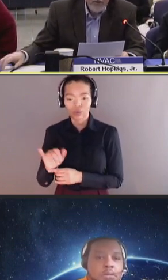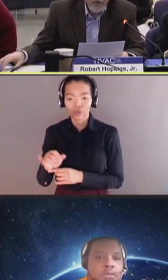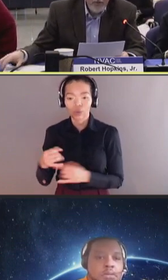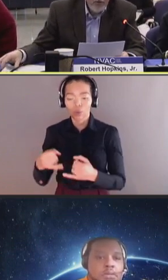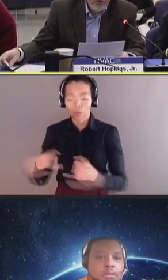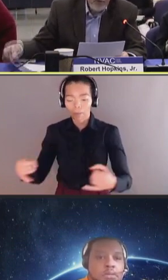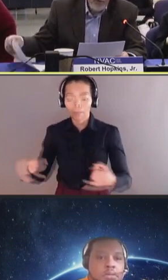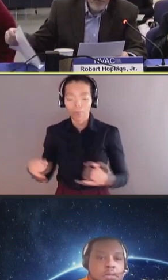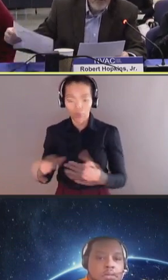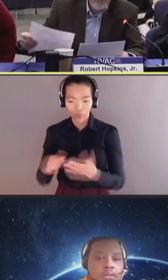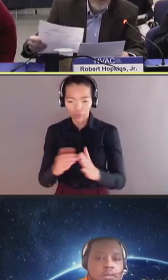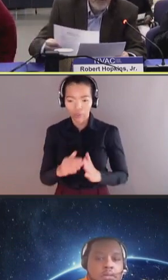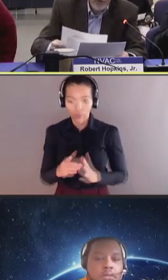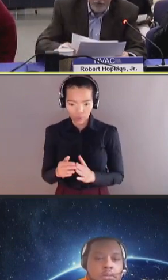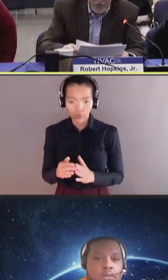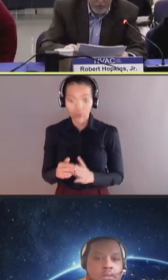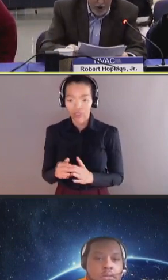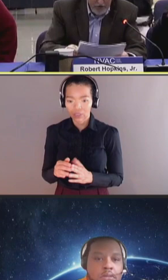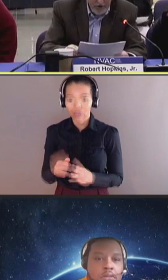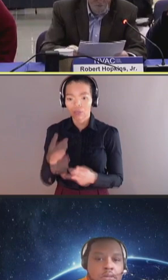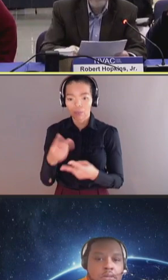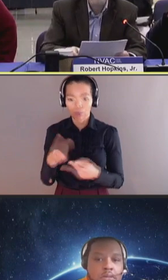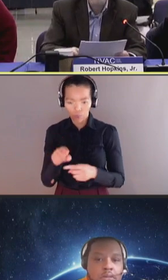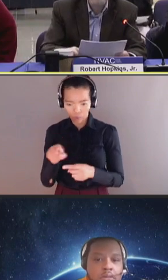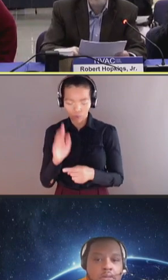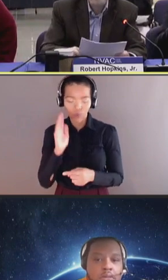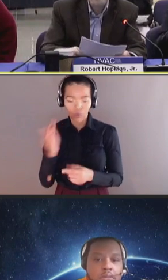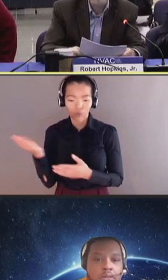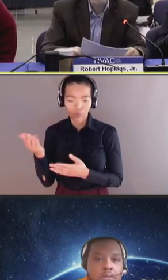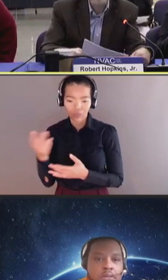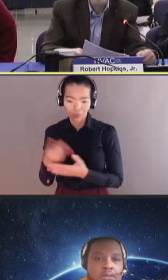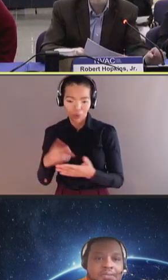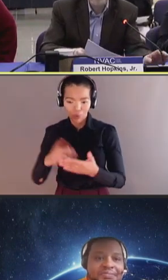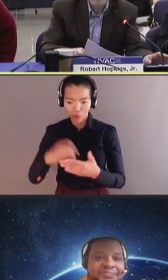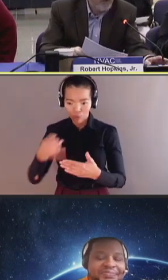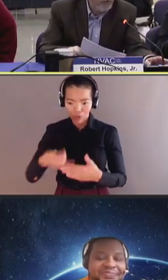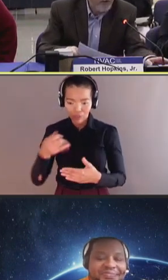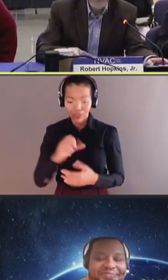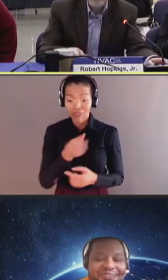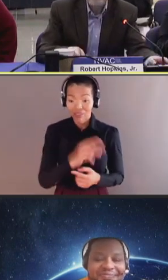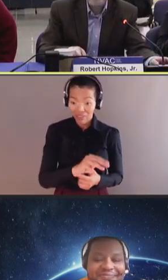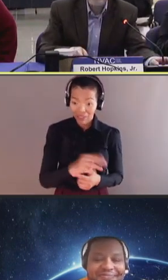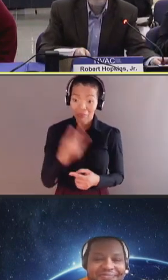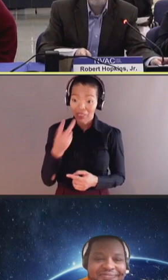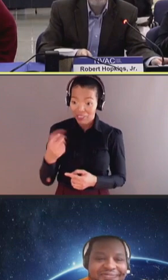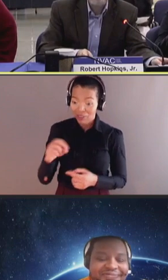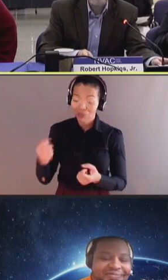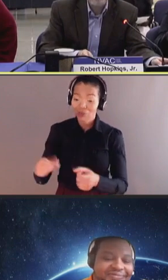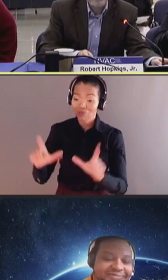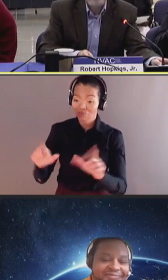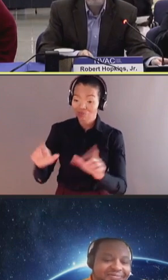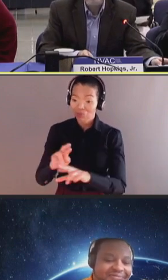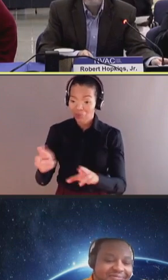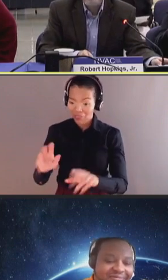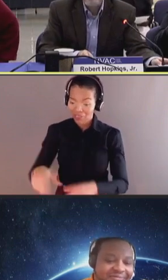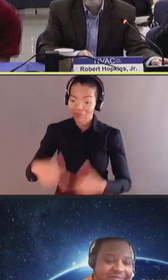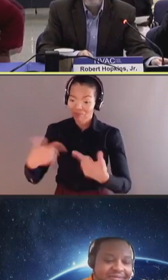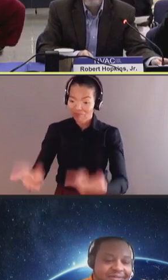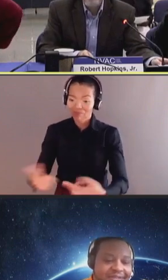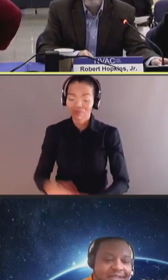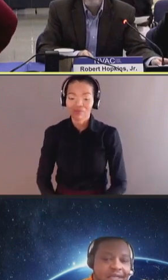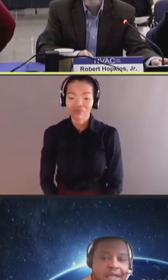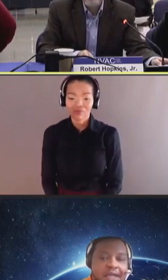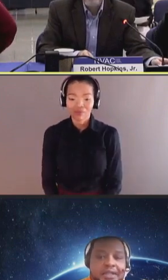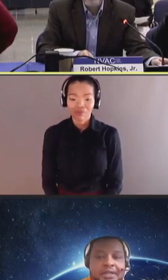and Christine will present these two projects. Sam, I see you on video. You have the floor.